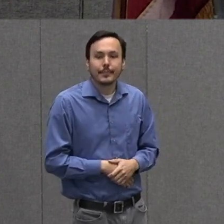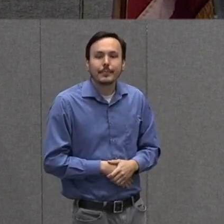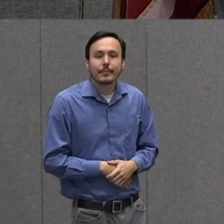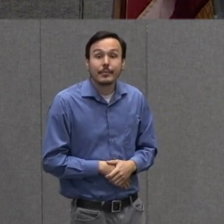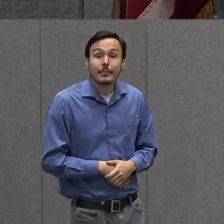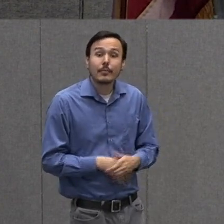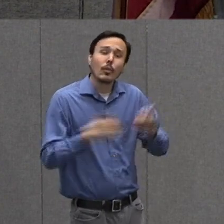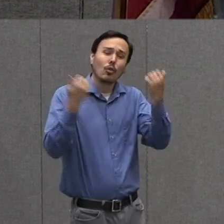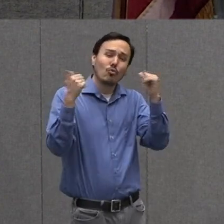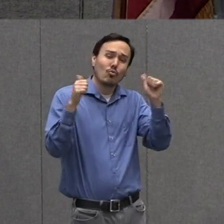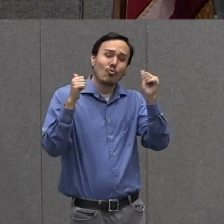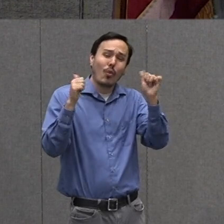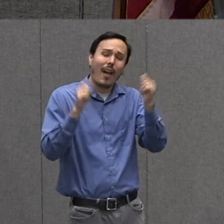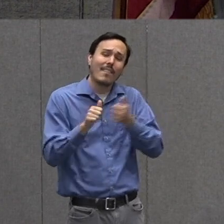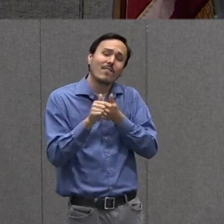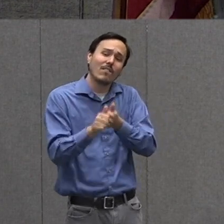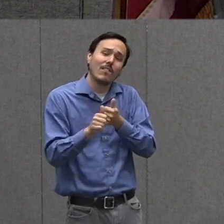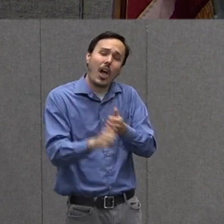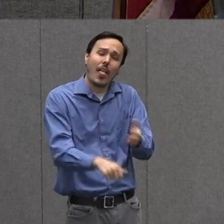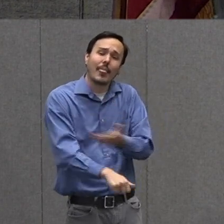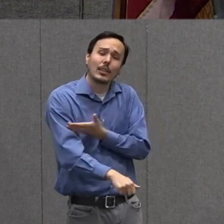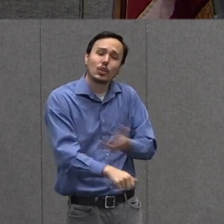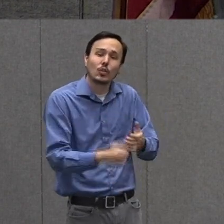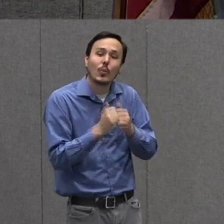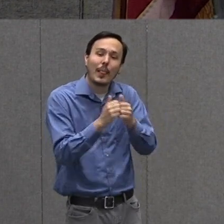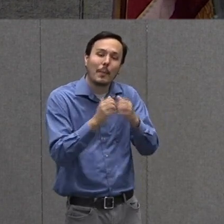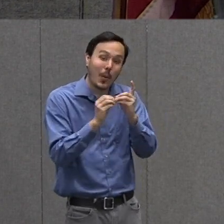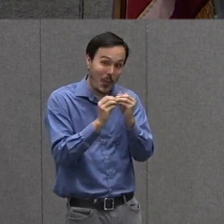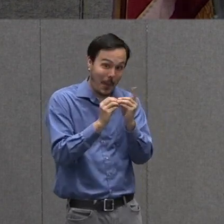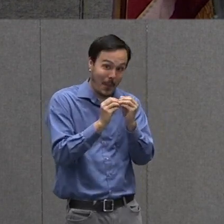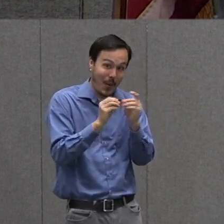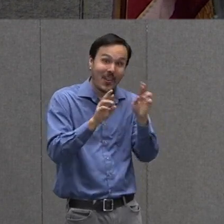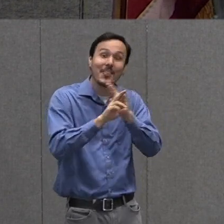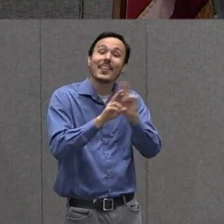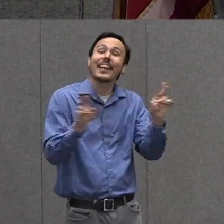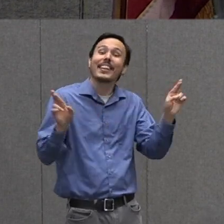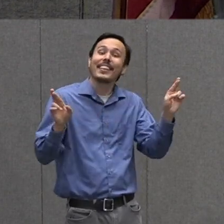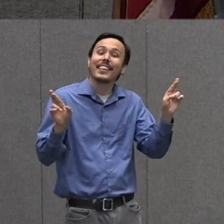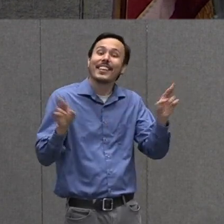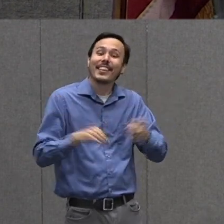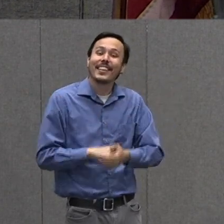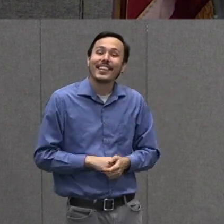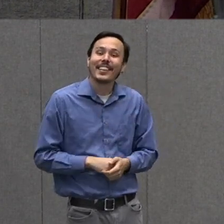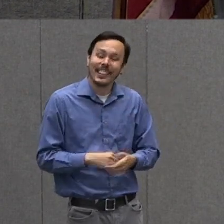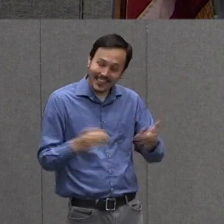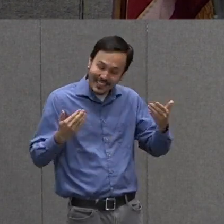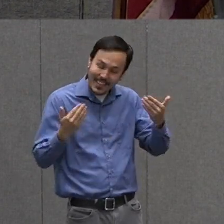Try the tune with me one more time, are you ready? Here we go.